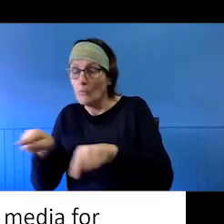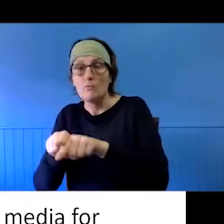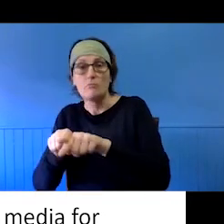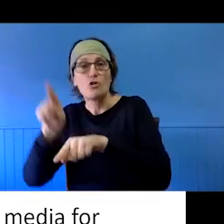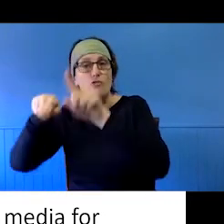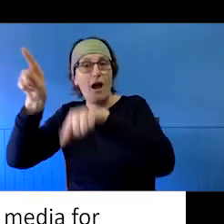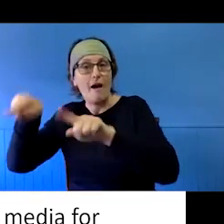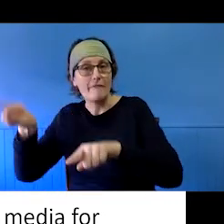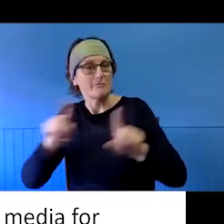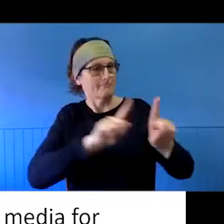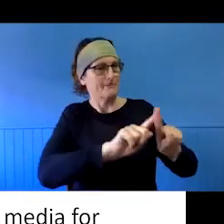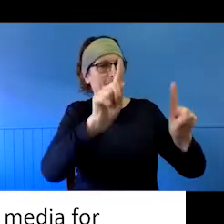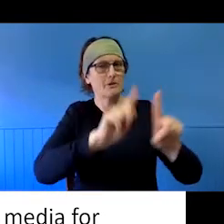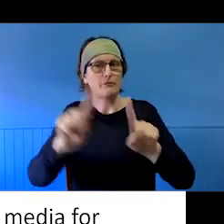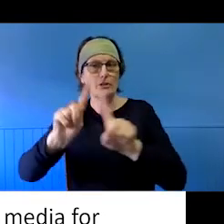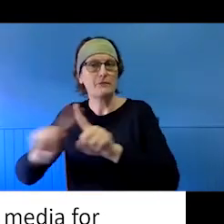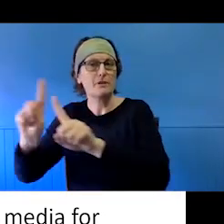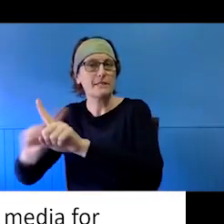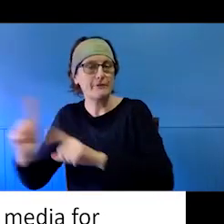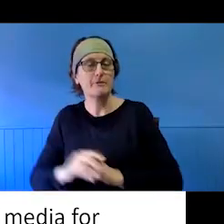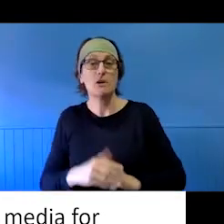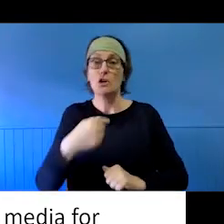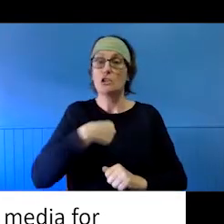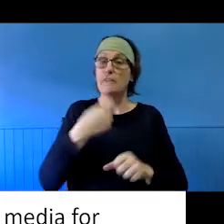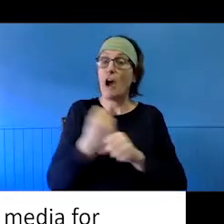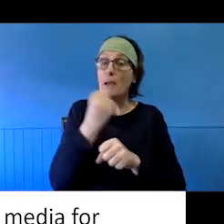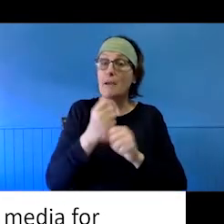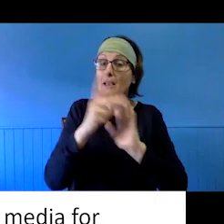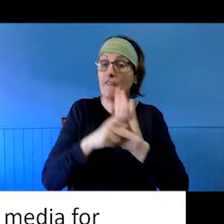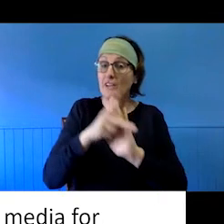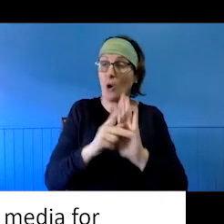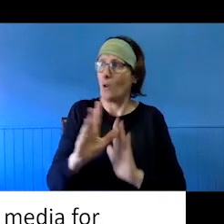So when I go and create a couple of videos, which I did last night for